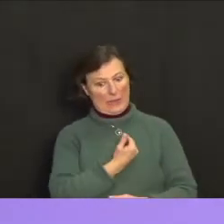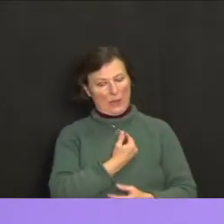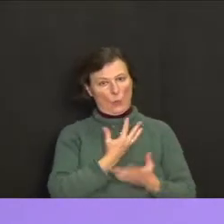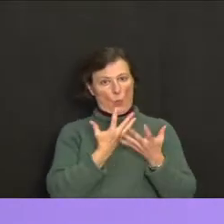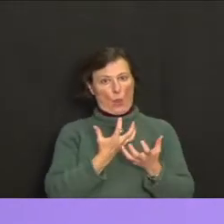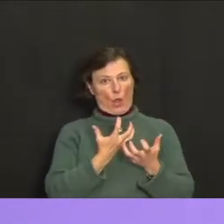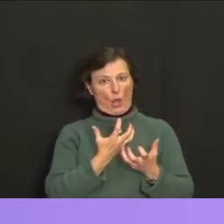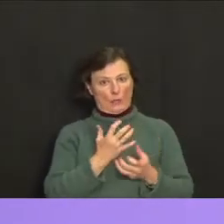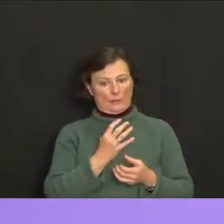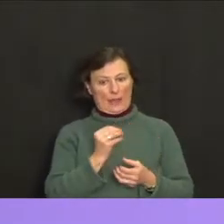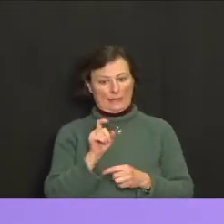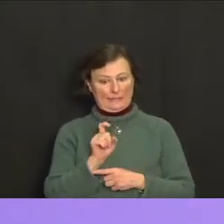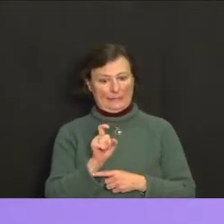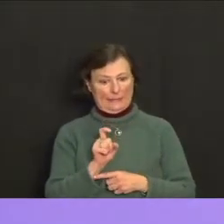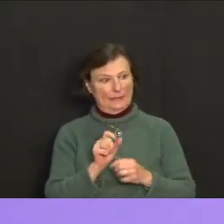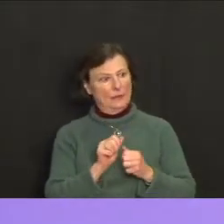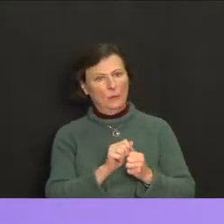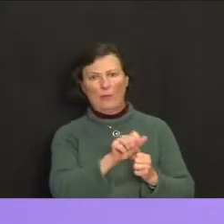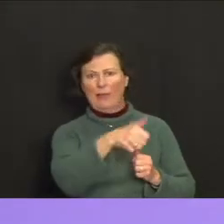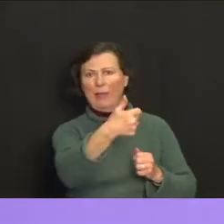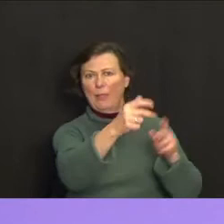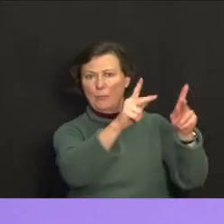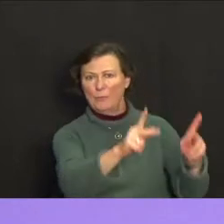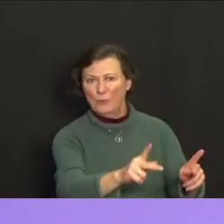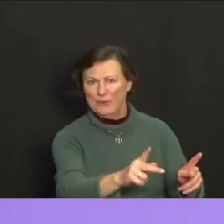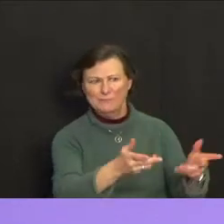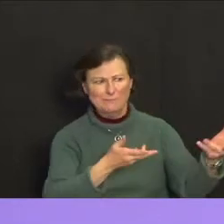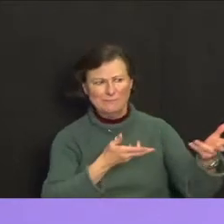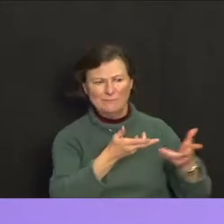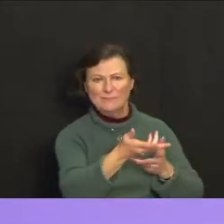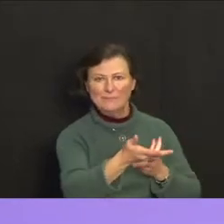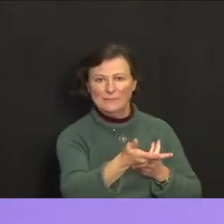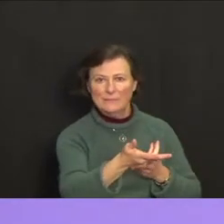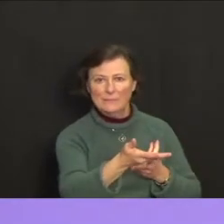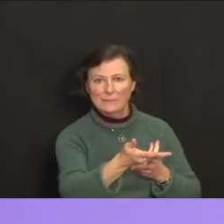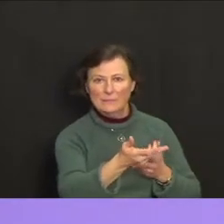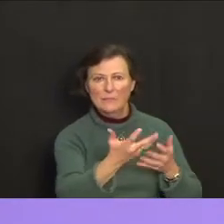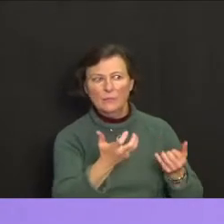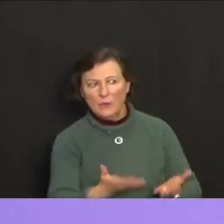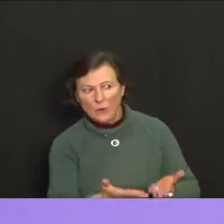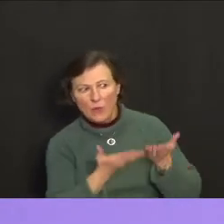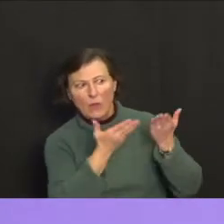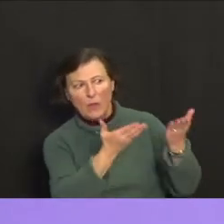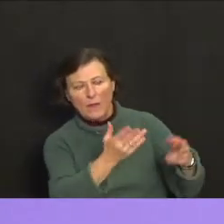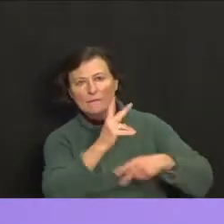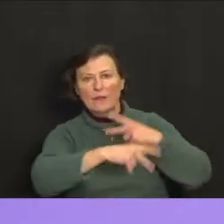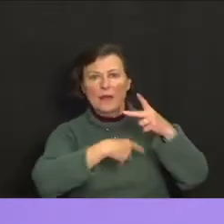and needs with another and offer the type of compassion we would want,